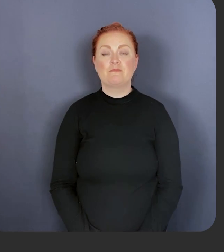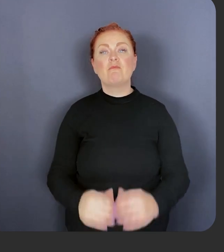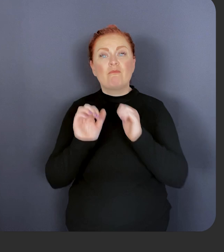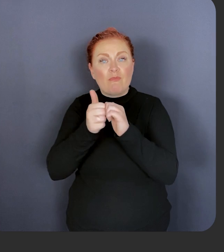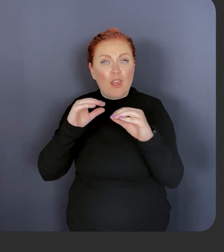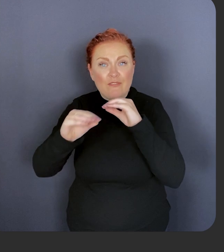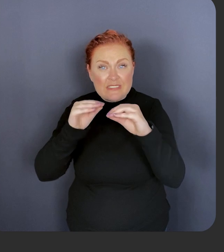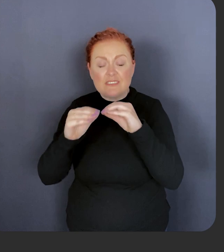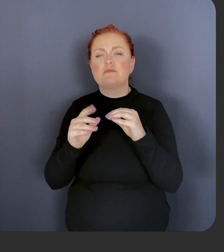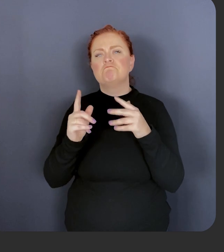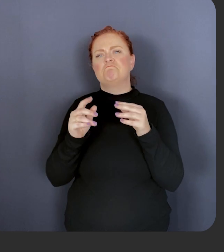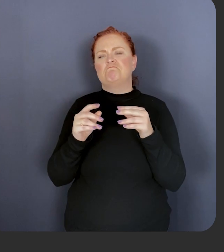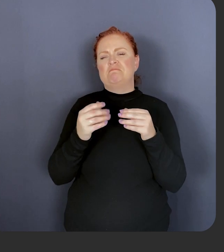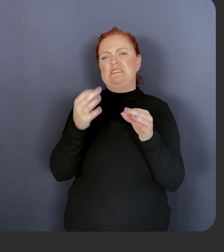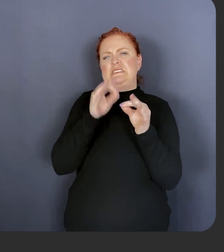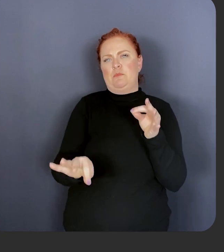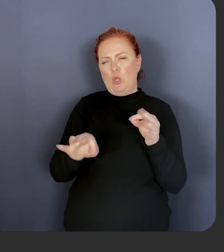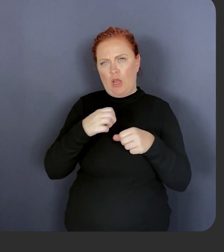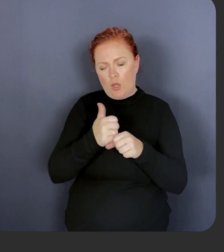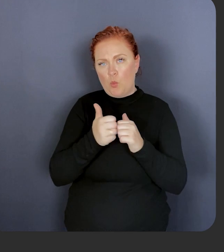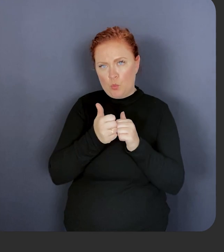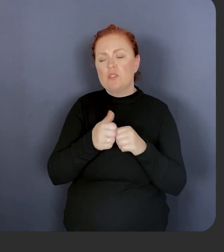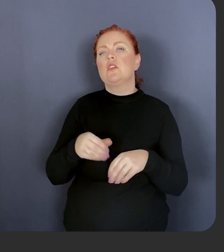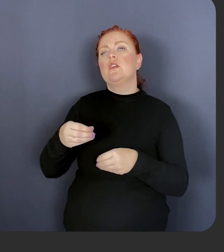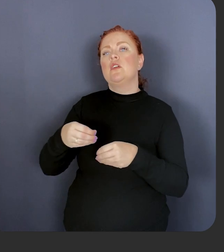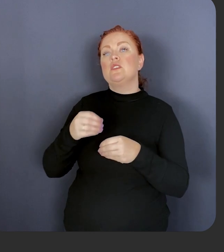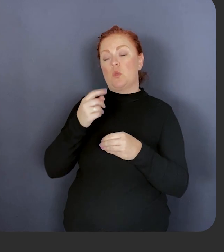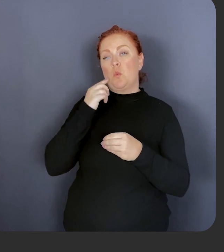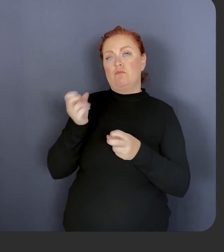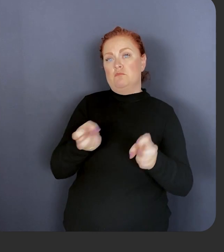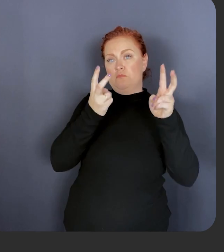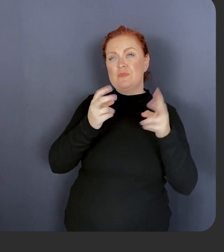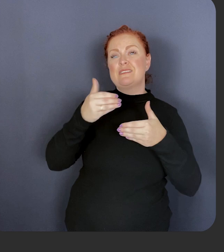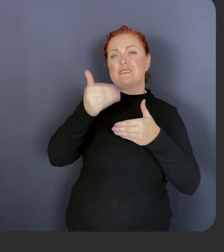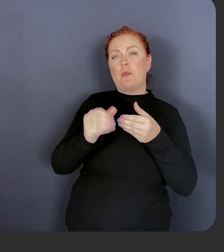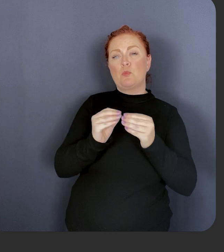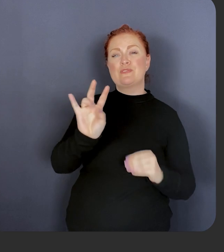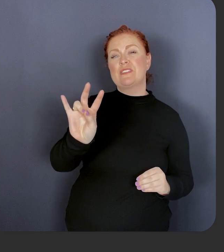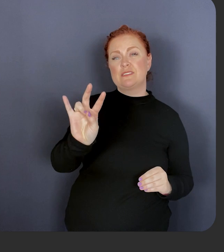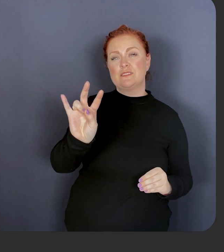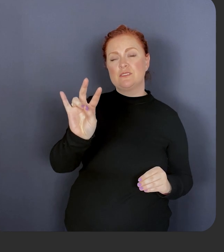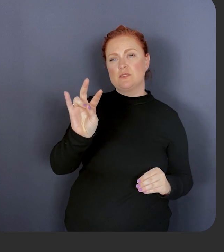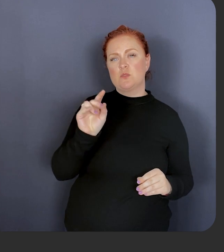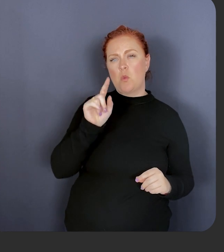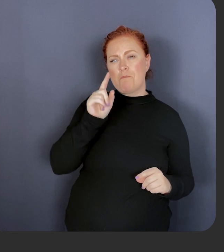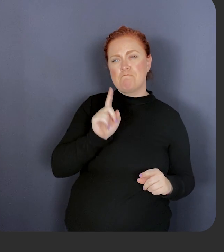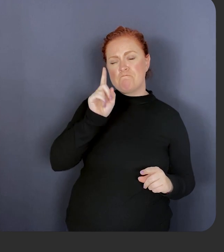To fix this, let's simplify this a little bit. So we're going to go to step seven. Scroll up.